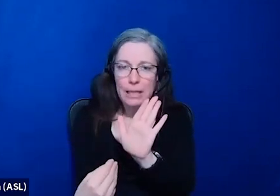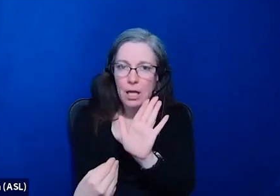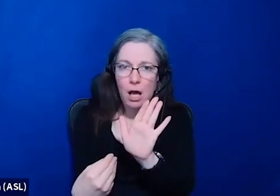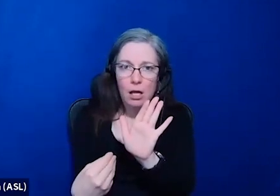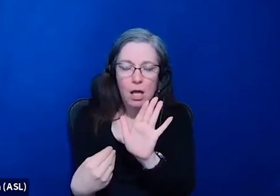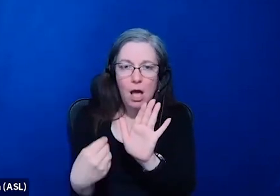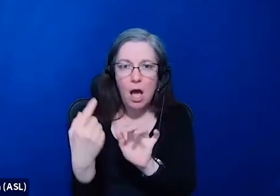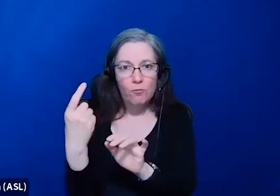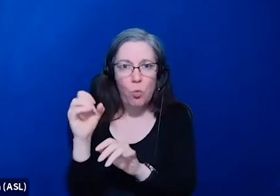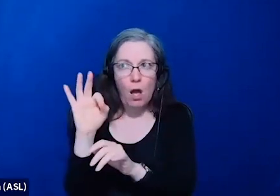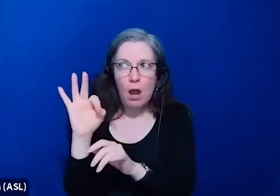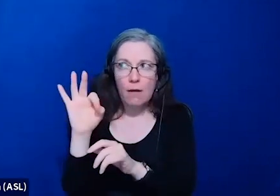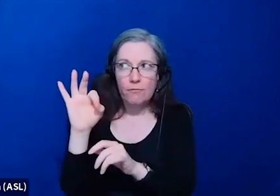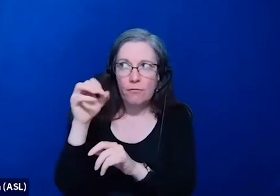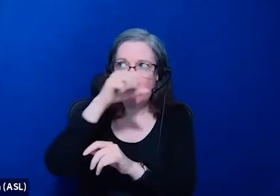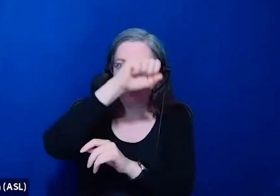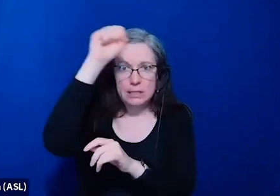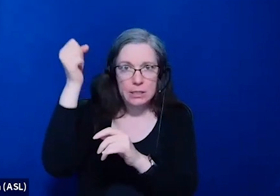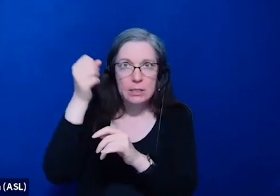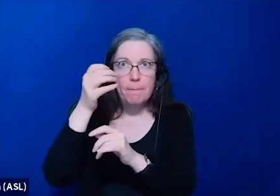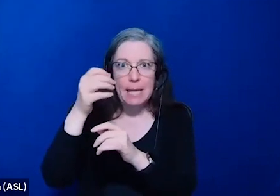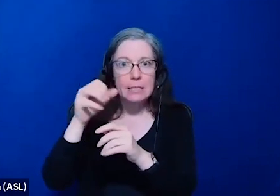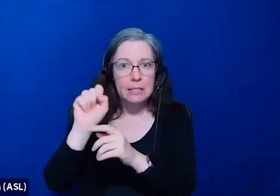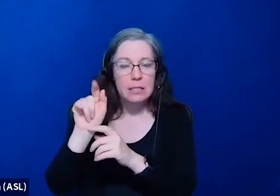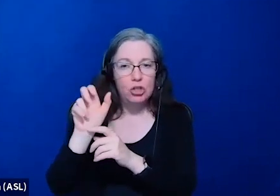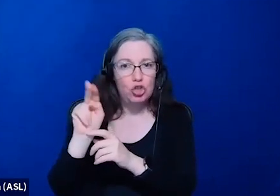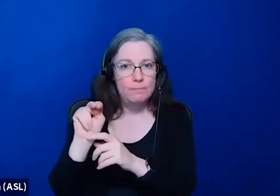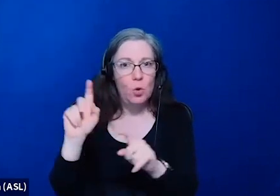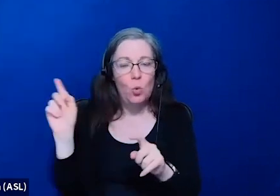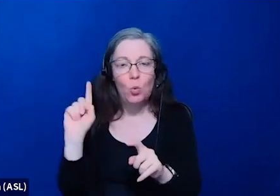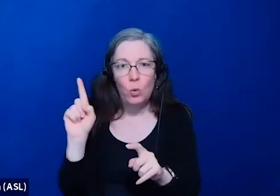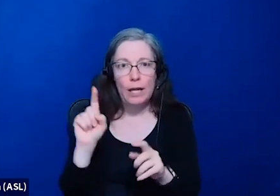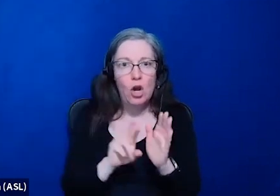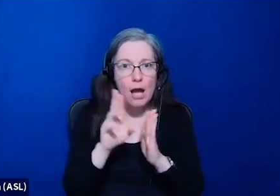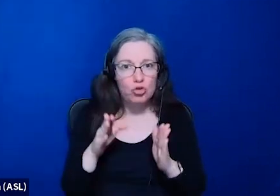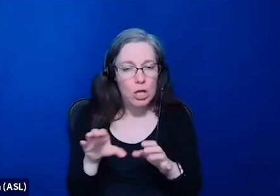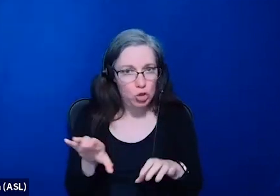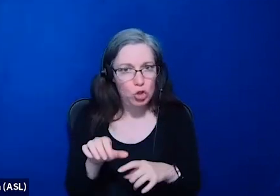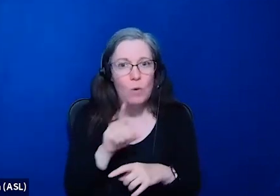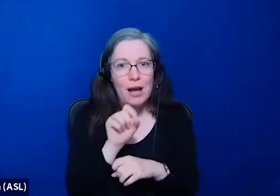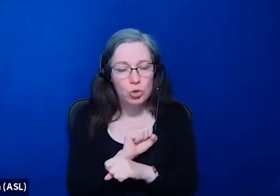and that's where the astronauts actually do their training. This is not for tourists, this is not like at Kennedy Space Center.